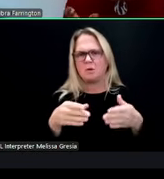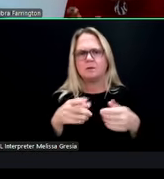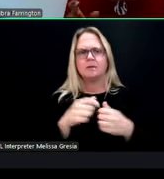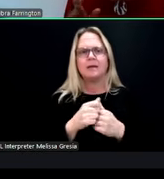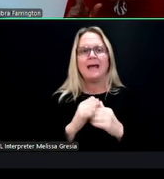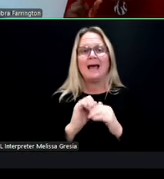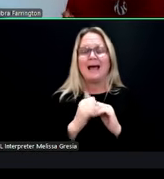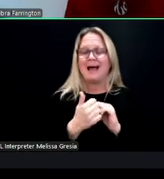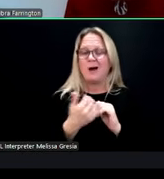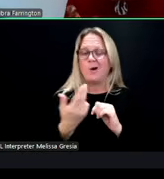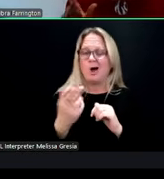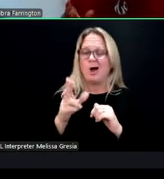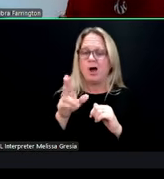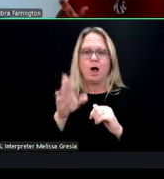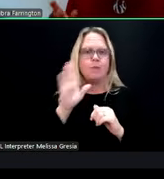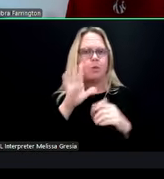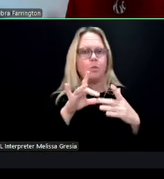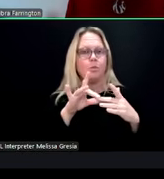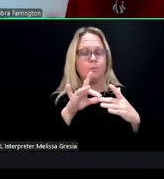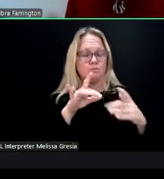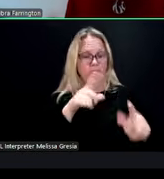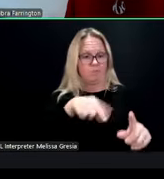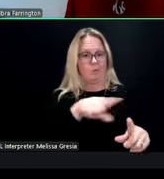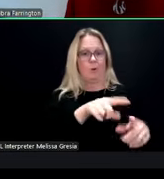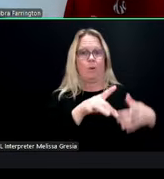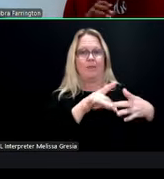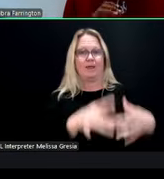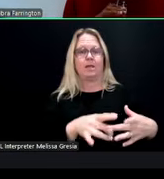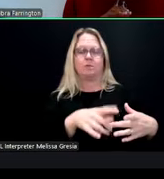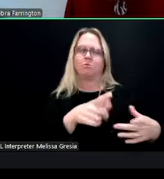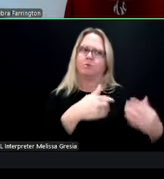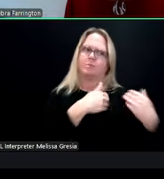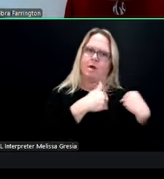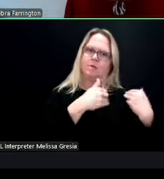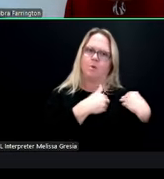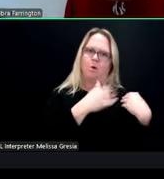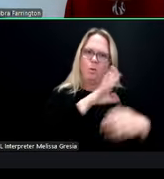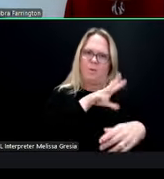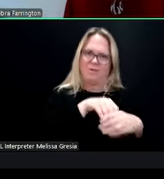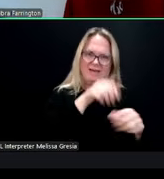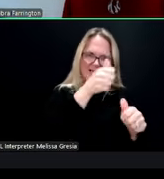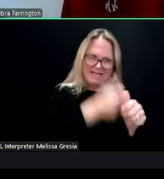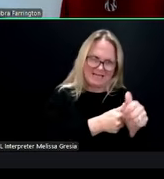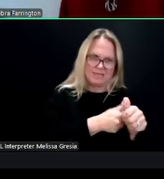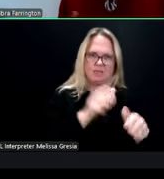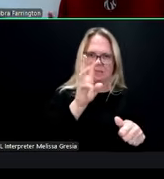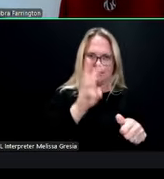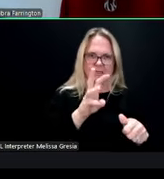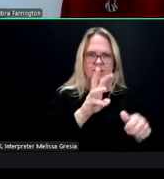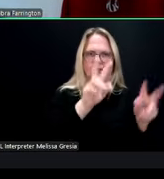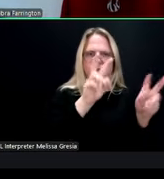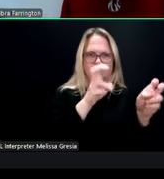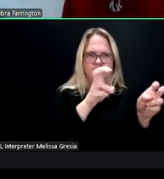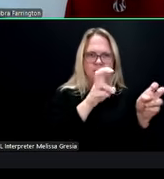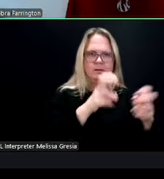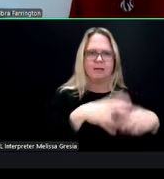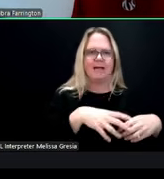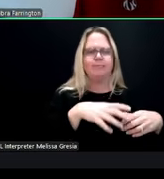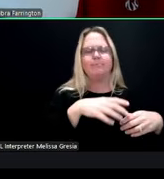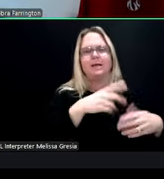hub leads have a responsibility within each of our six initiatives. So initiative one is the